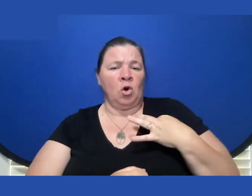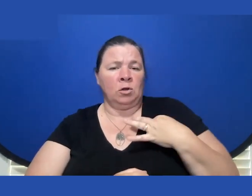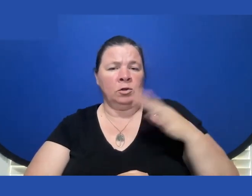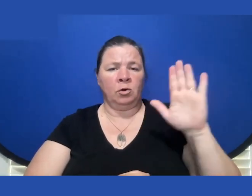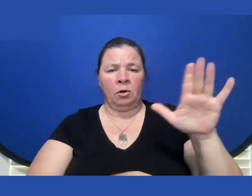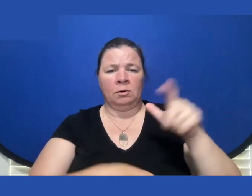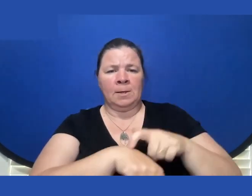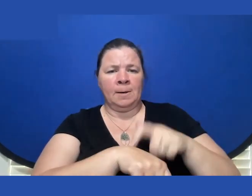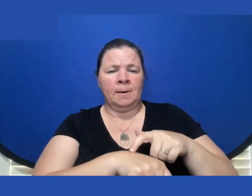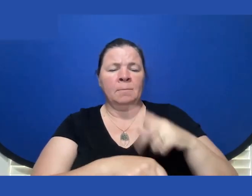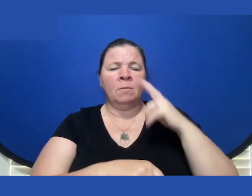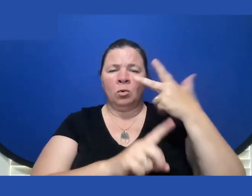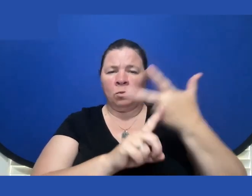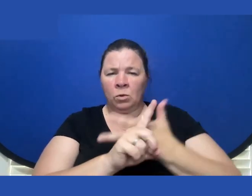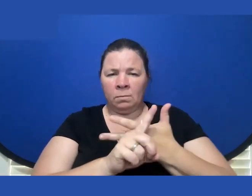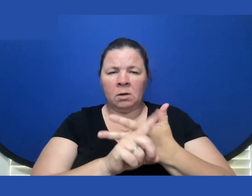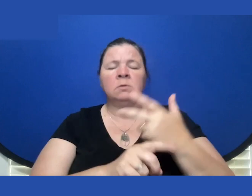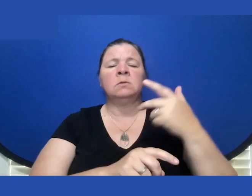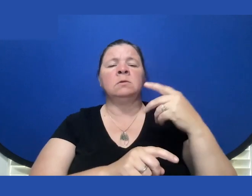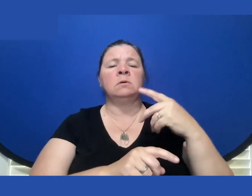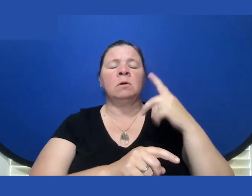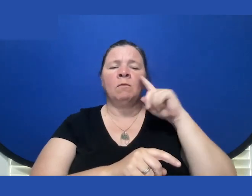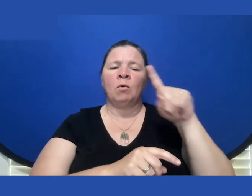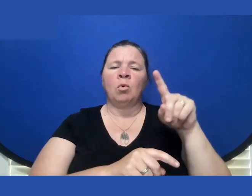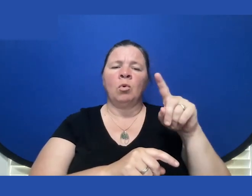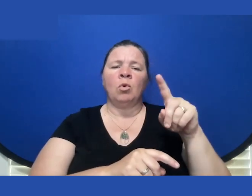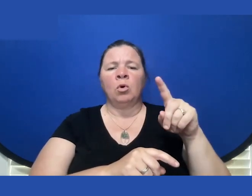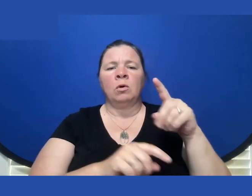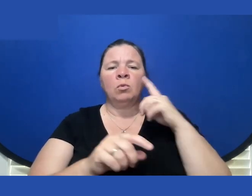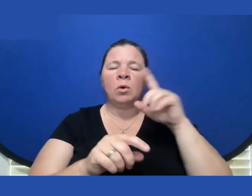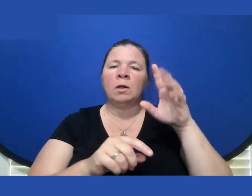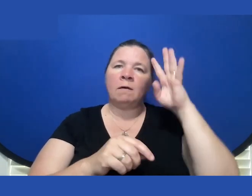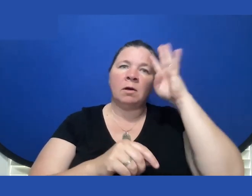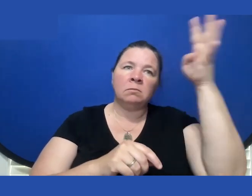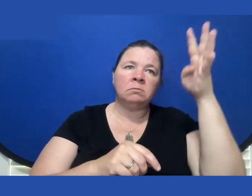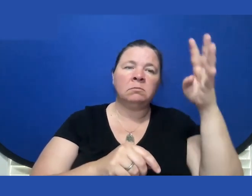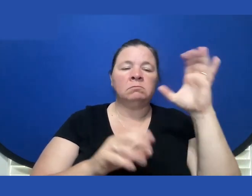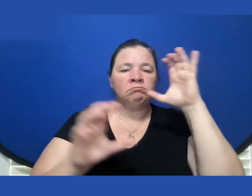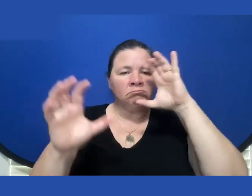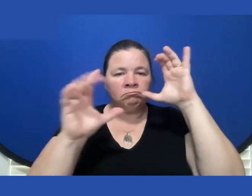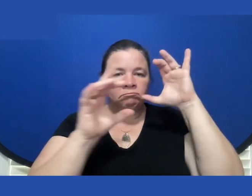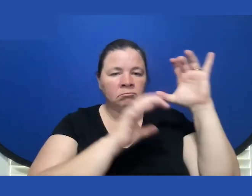and for three months, for a quarter, they'll pick up initiatives or champion things